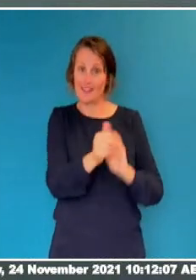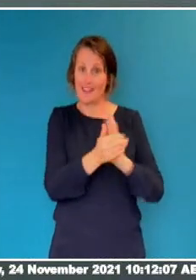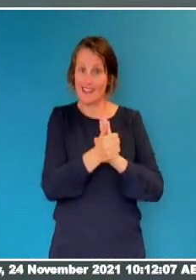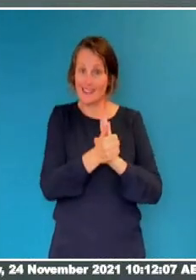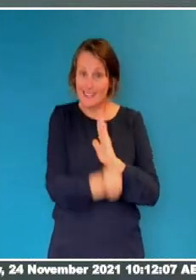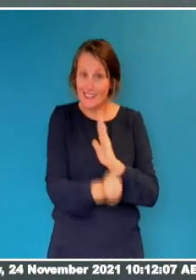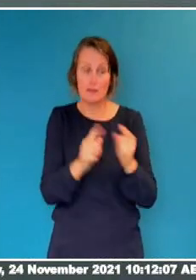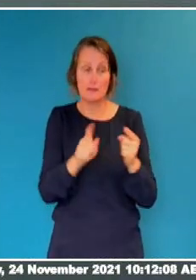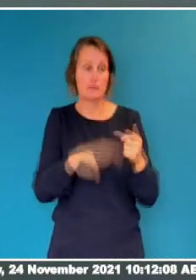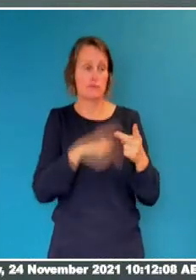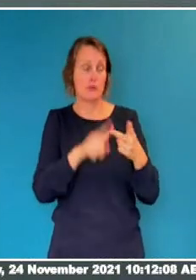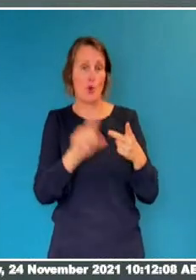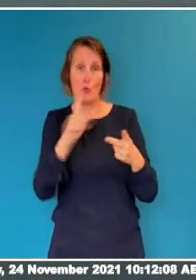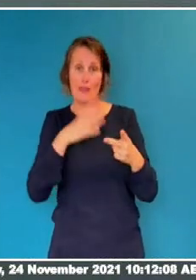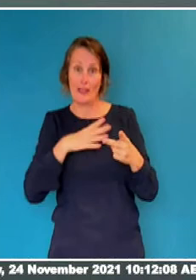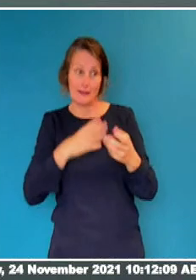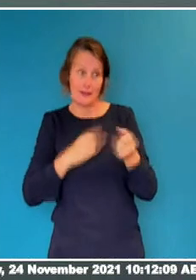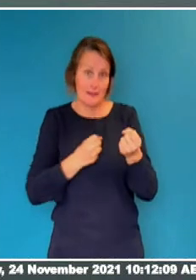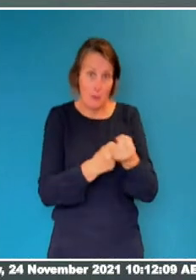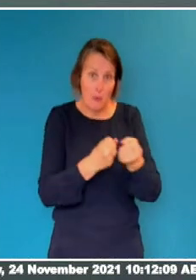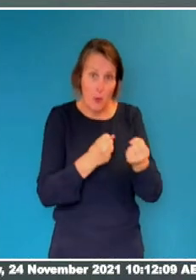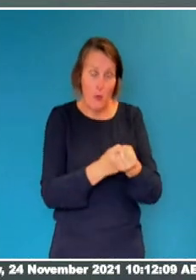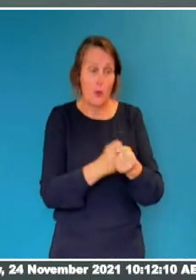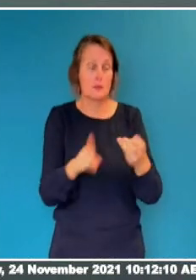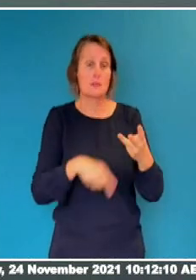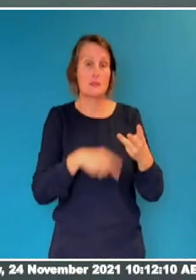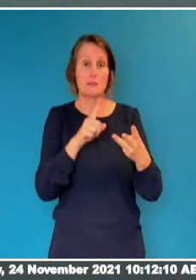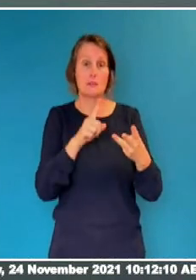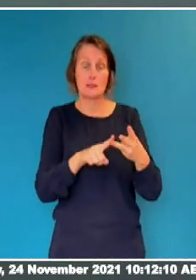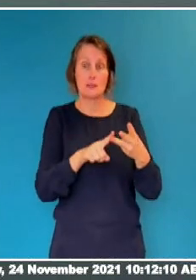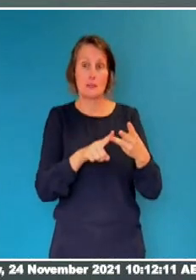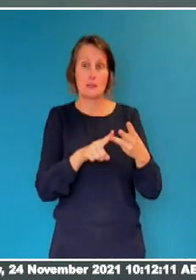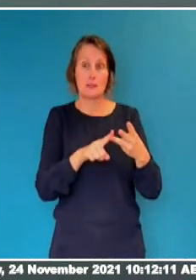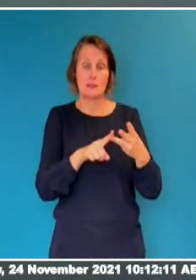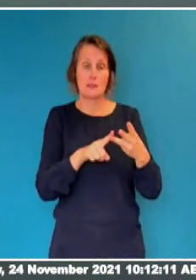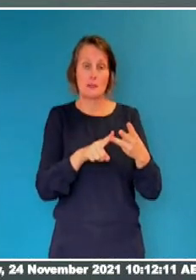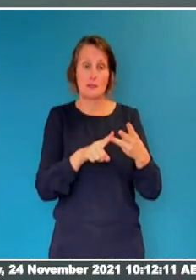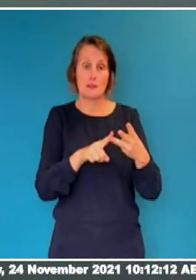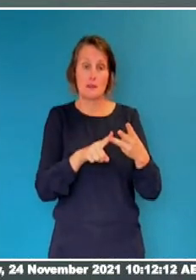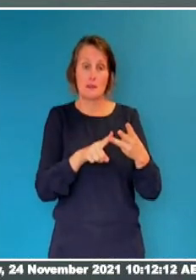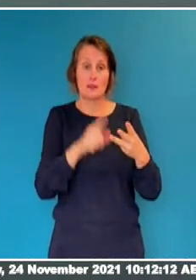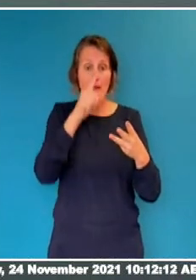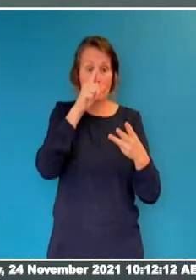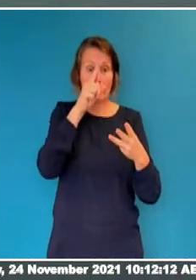support they need, are able to continue to run from McDonald's and through our training.